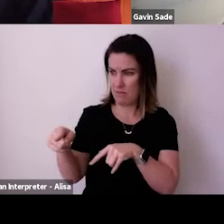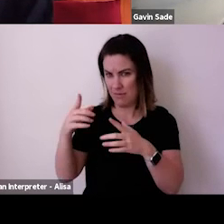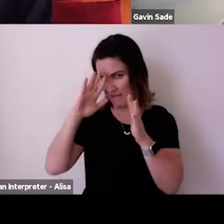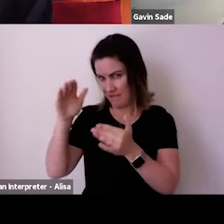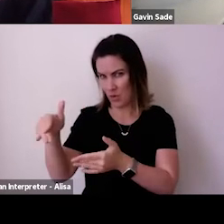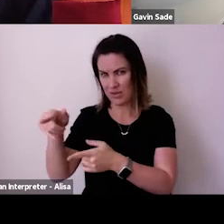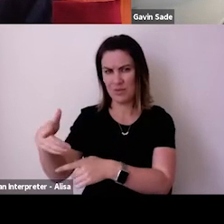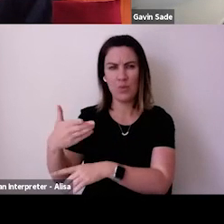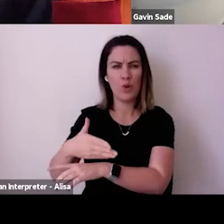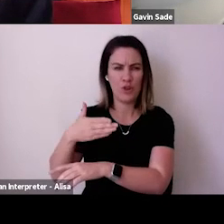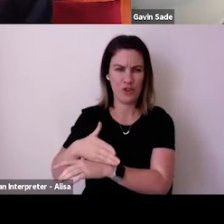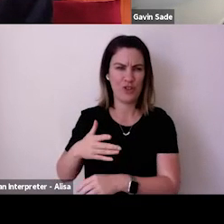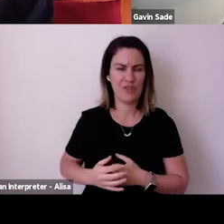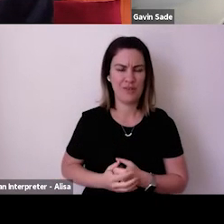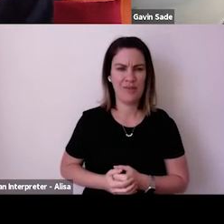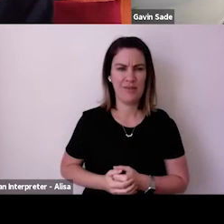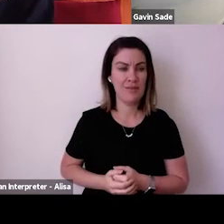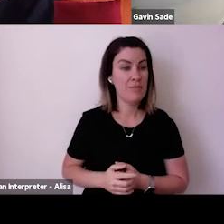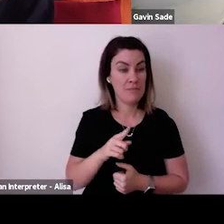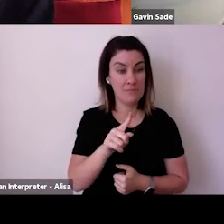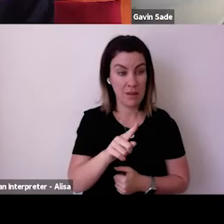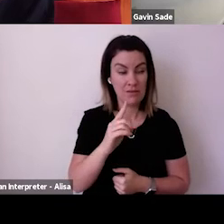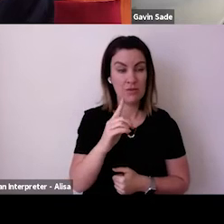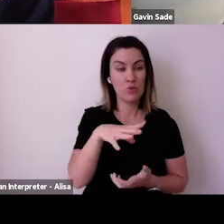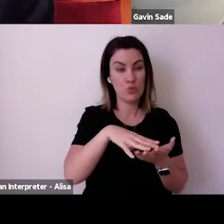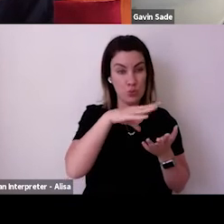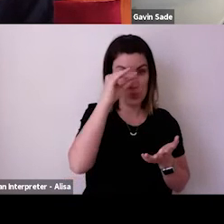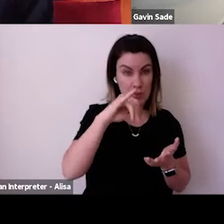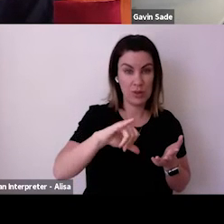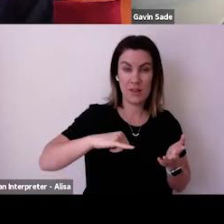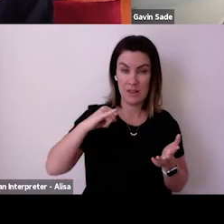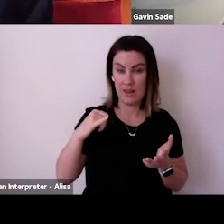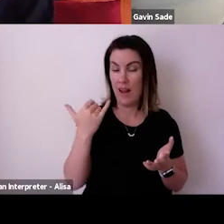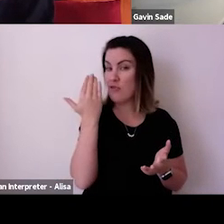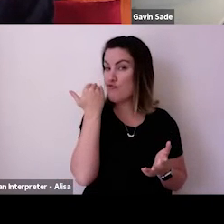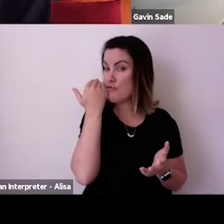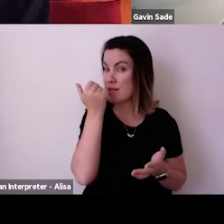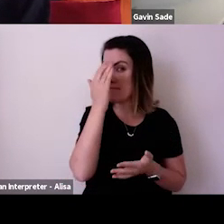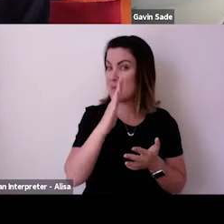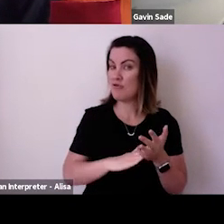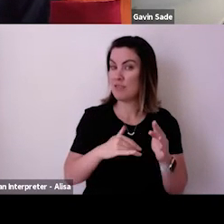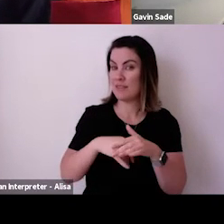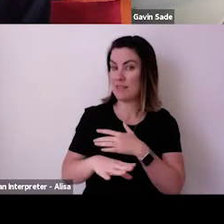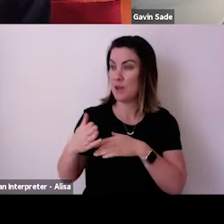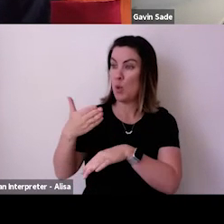with experience in the creative sector were more likely to value an advocate for the program, which is telling.